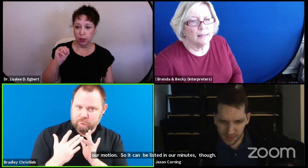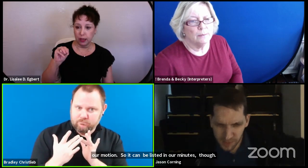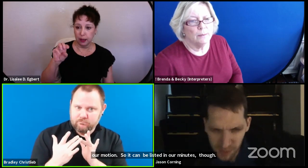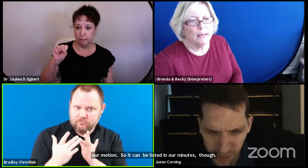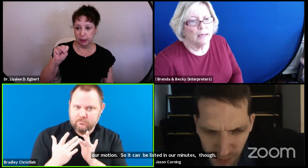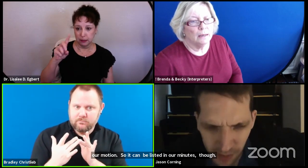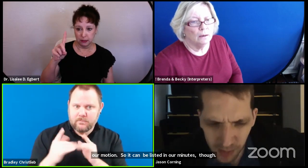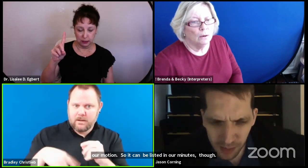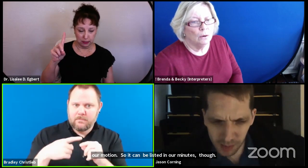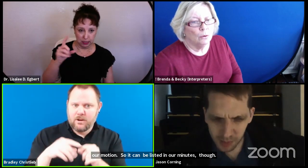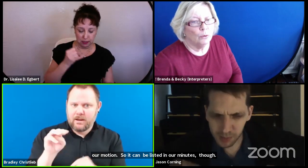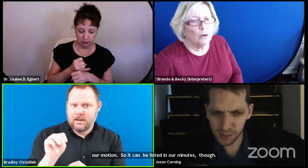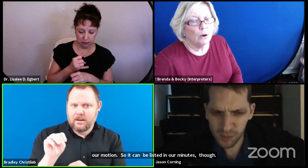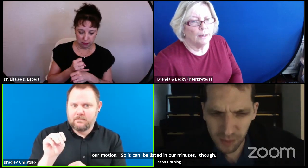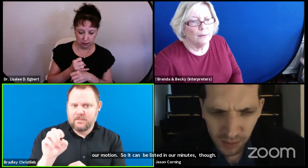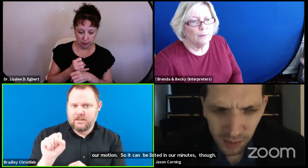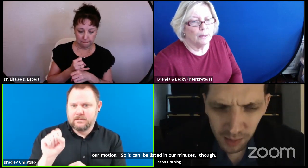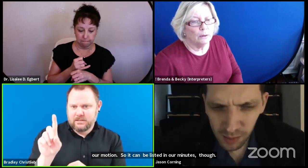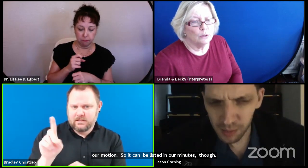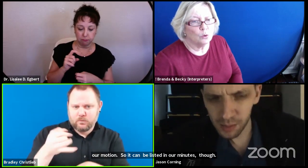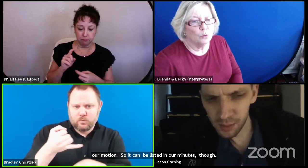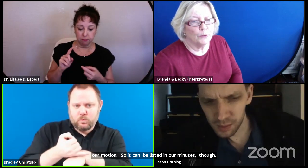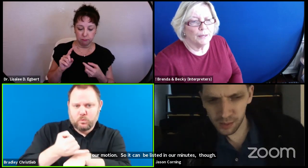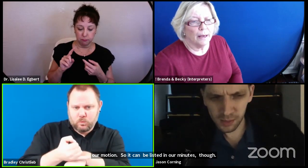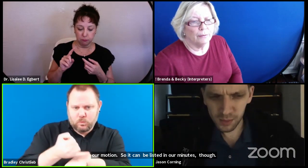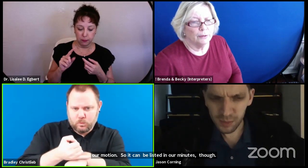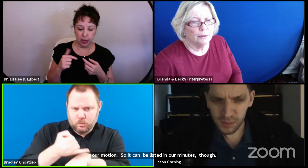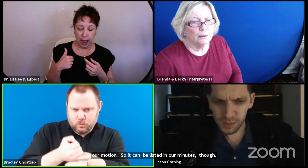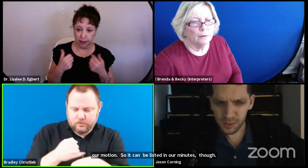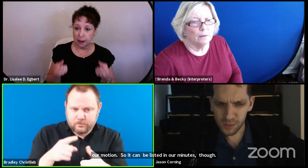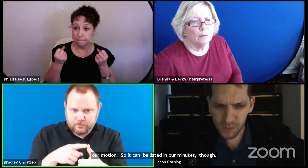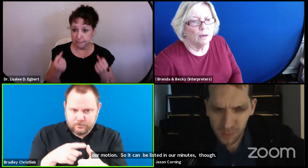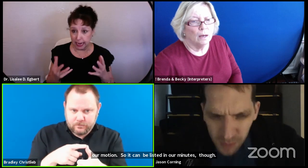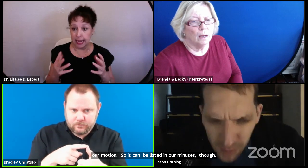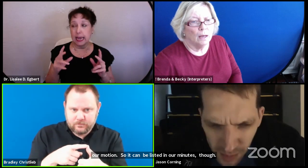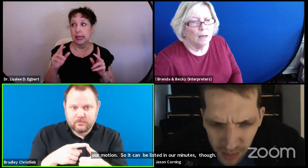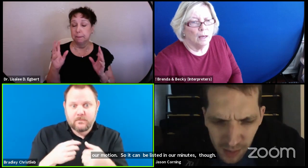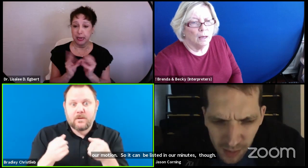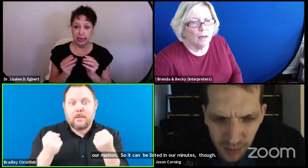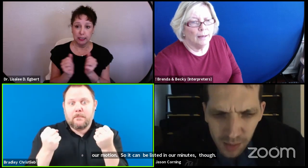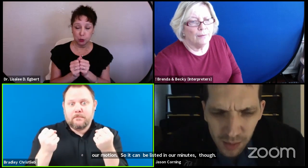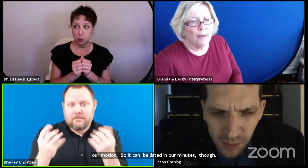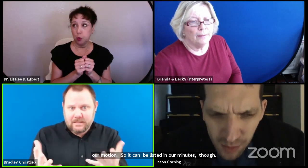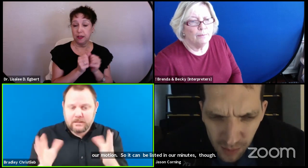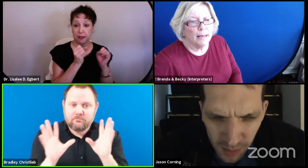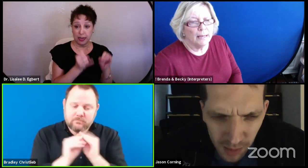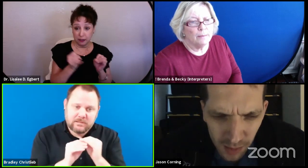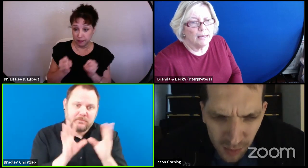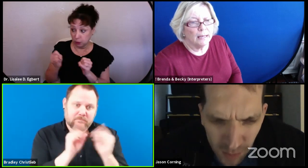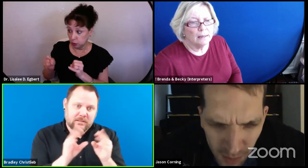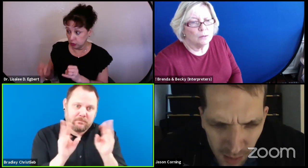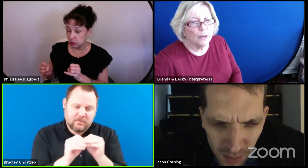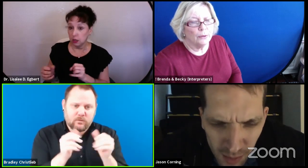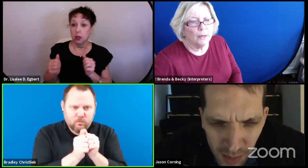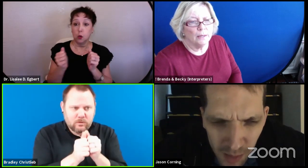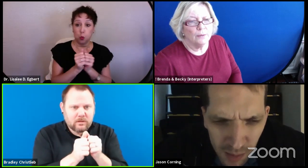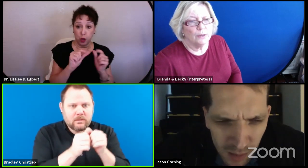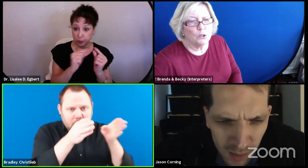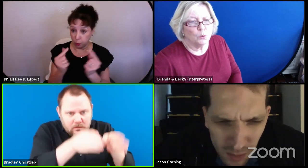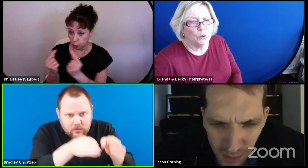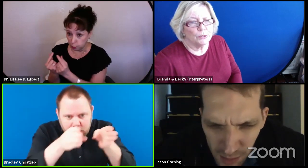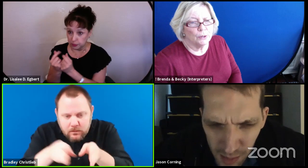me regarding the Maryland School for the Deaf, and I've had many meetings with individuals,